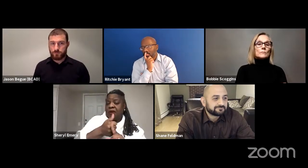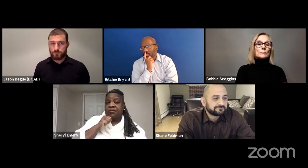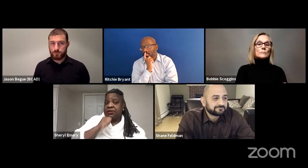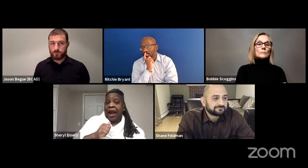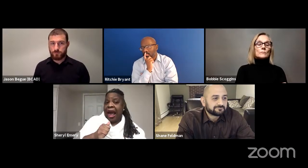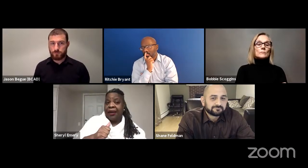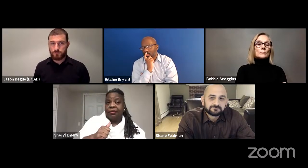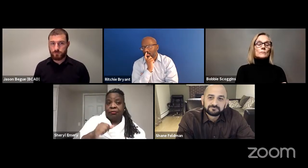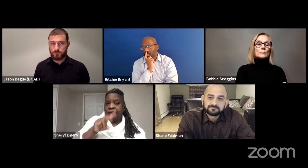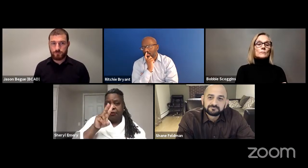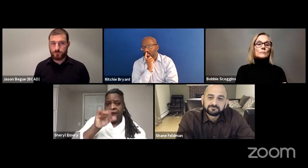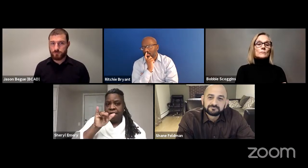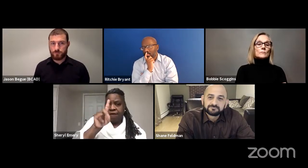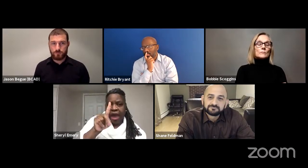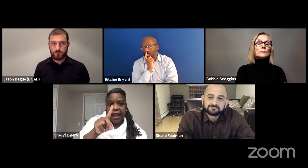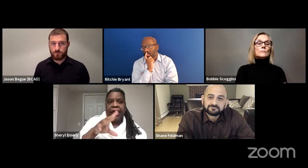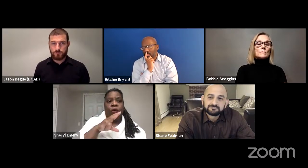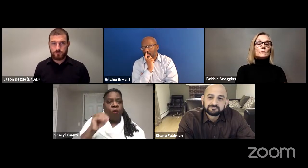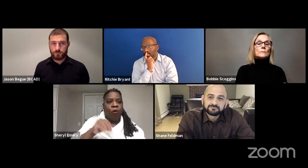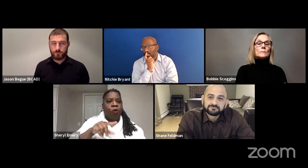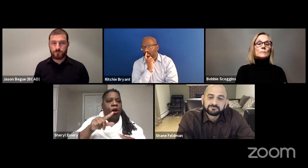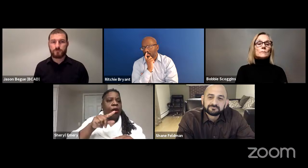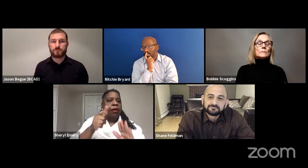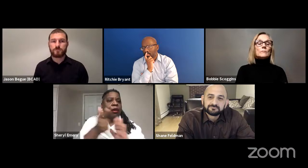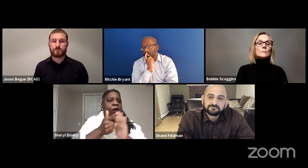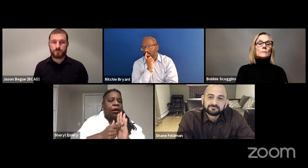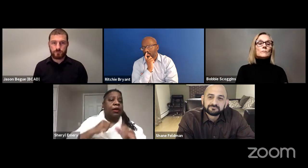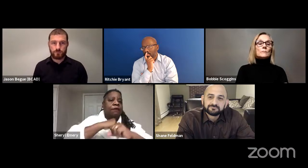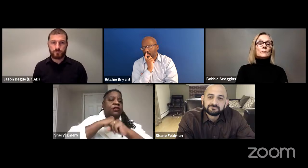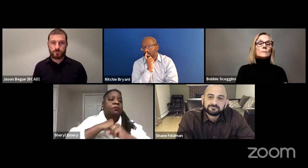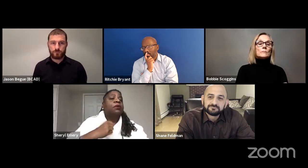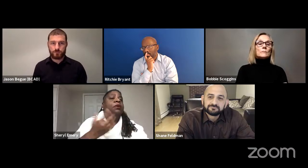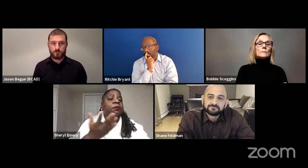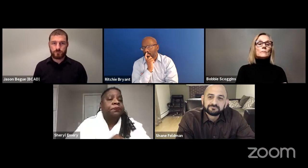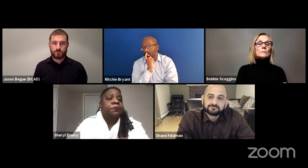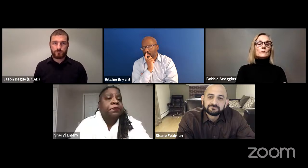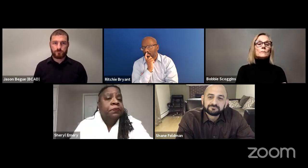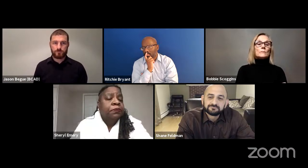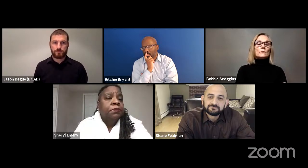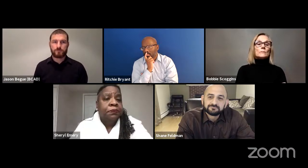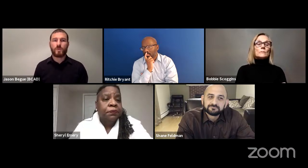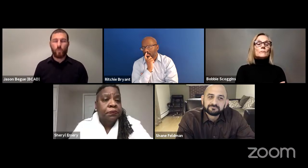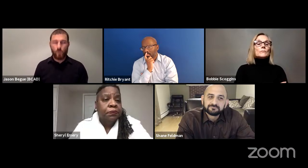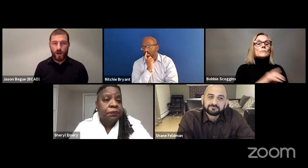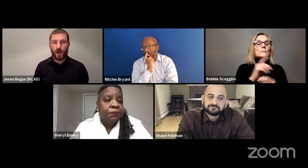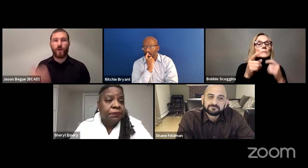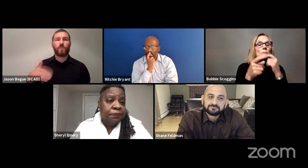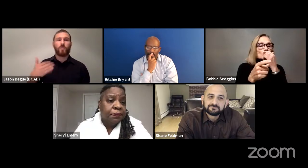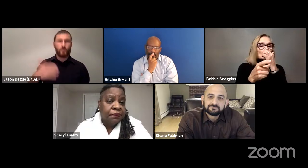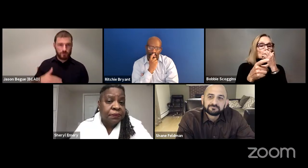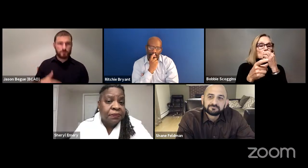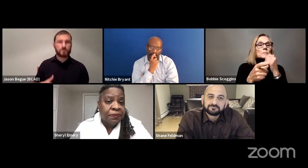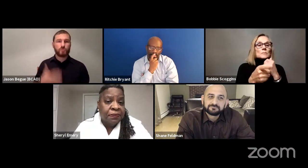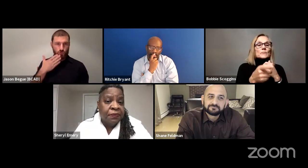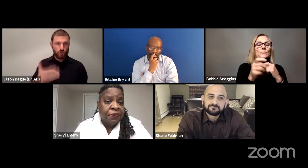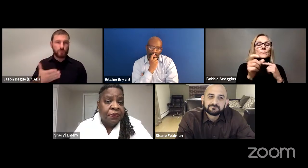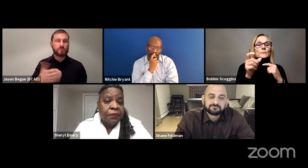quality assessment. It's really not. Because that could not be ‑‑ that's not always valid. So you want to provide that legal protection for consumers.